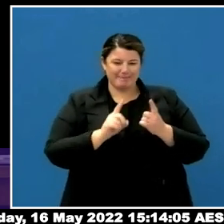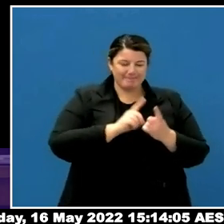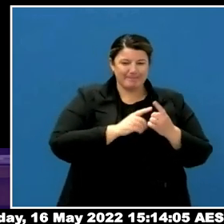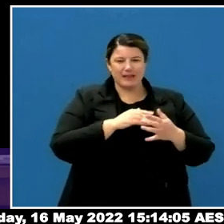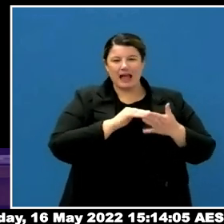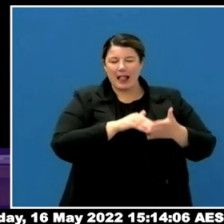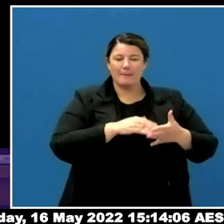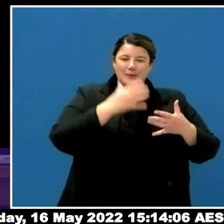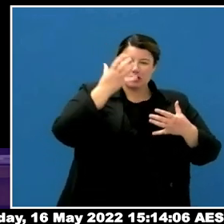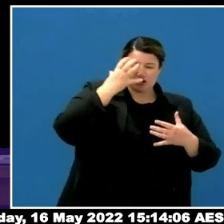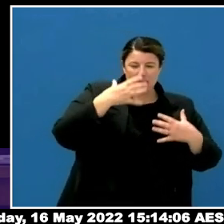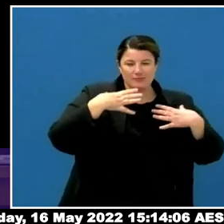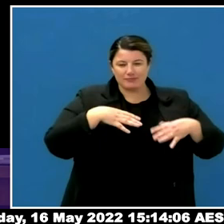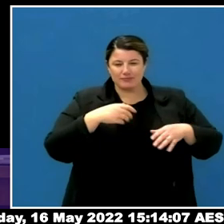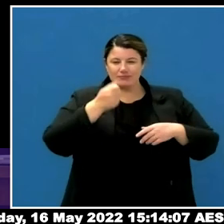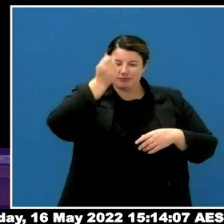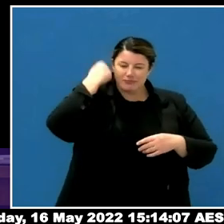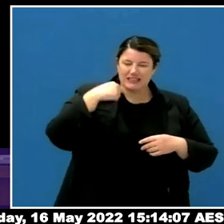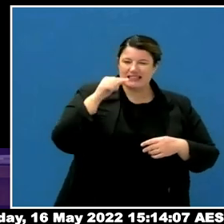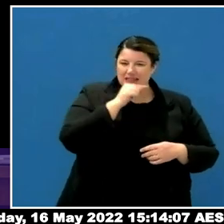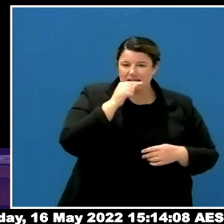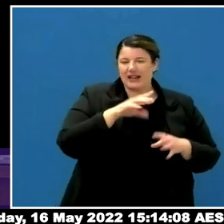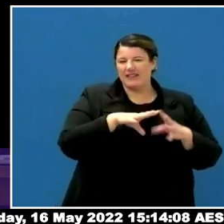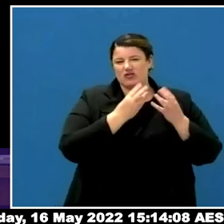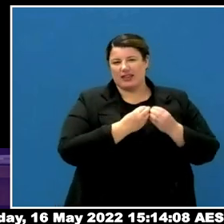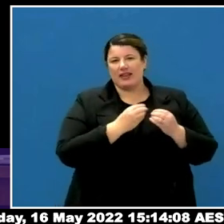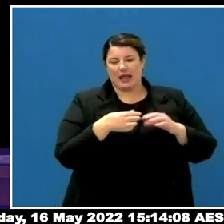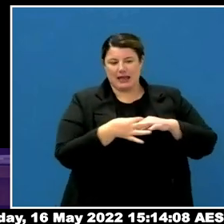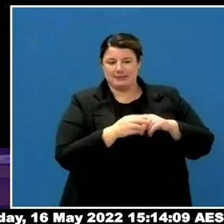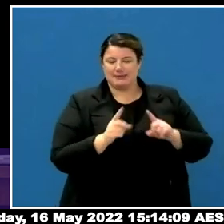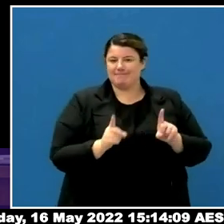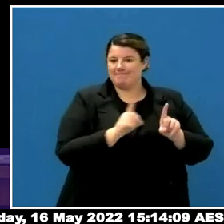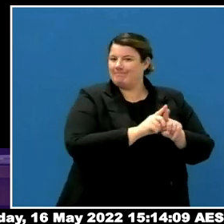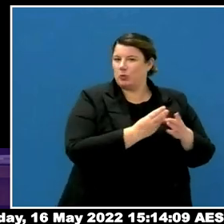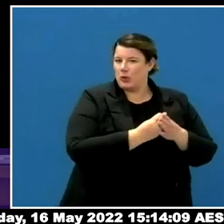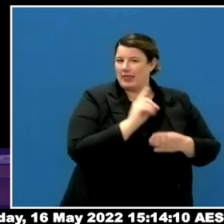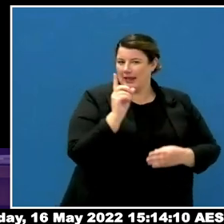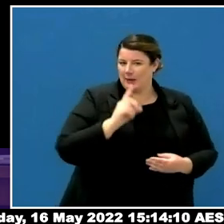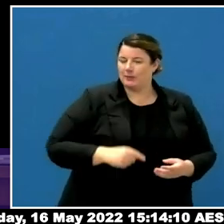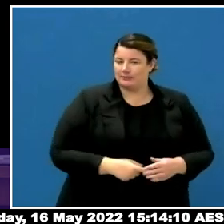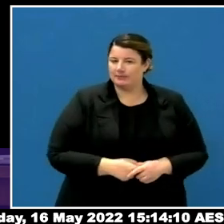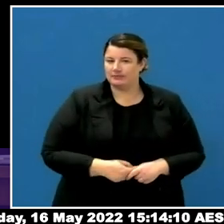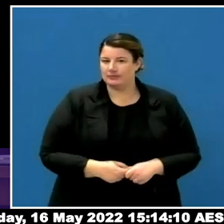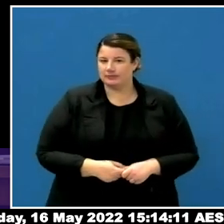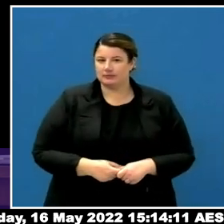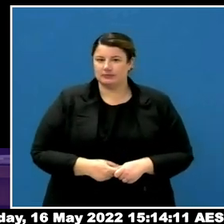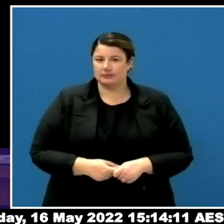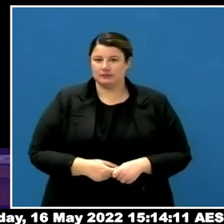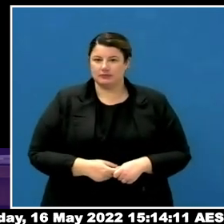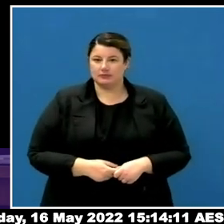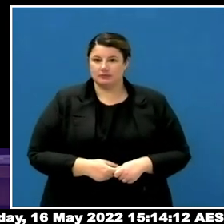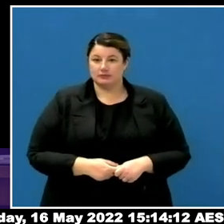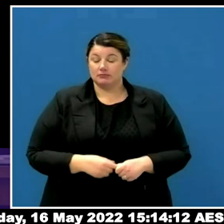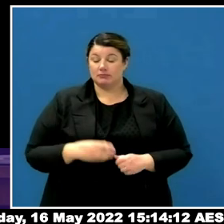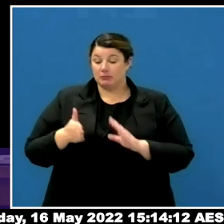So the only services in the time, I think, from late 2018 to 2021 with Afford